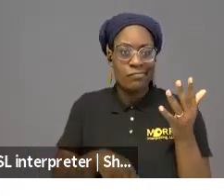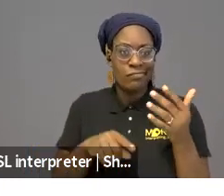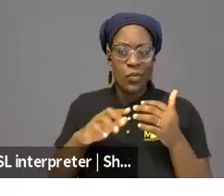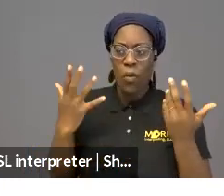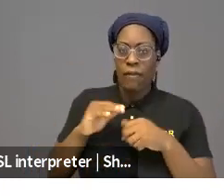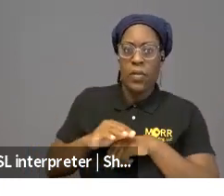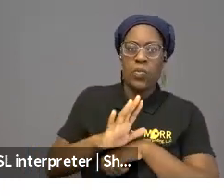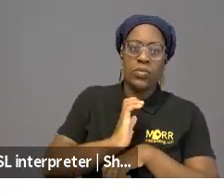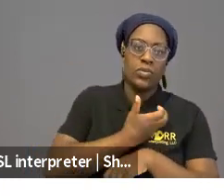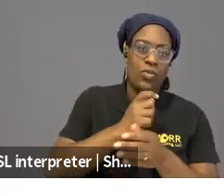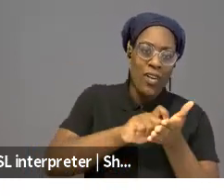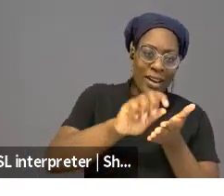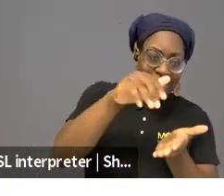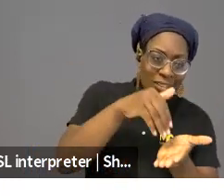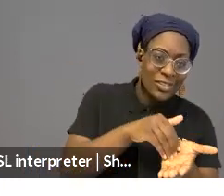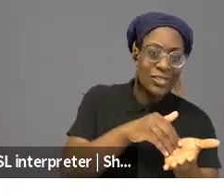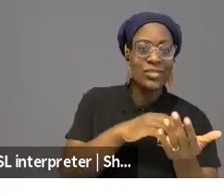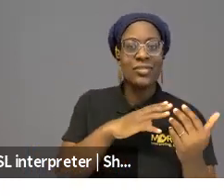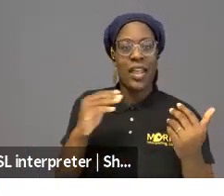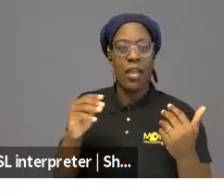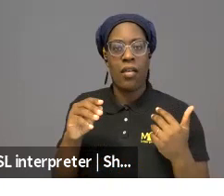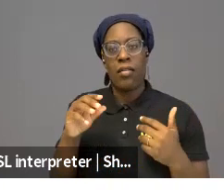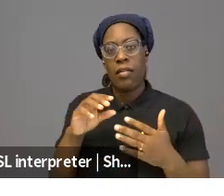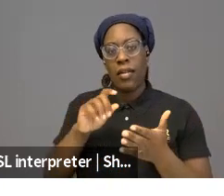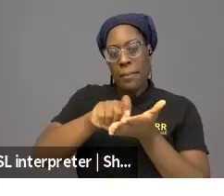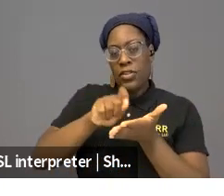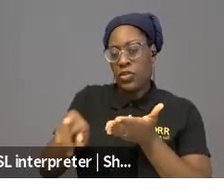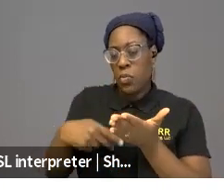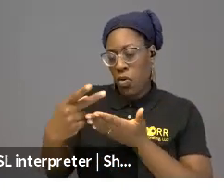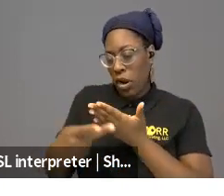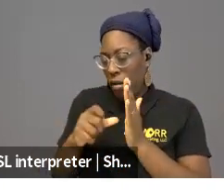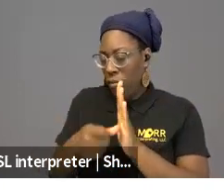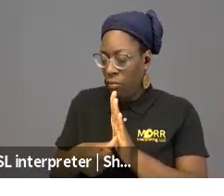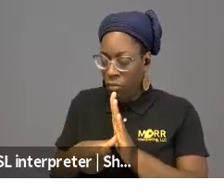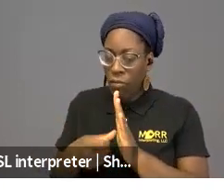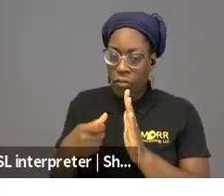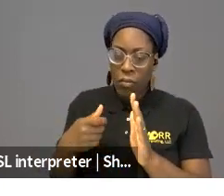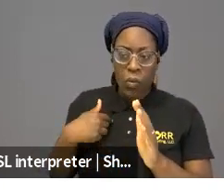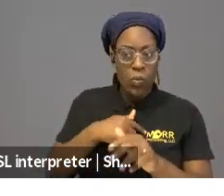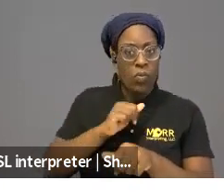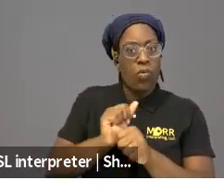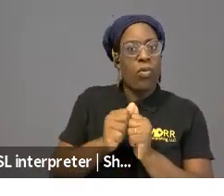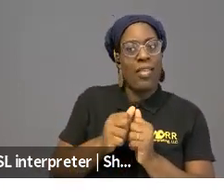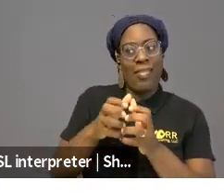the composition program in particular, and we work with a lot of those instructors. So this